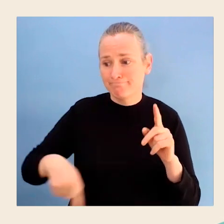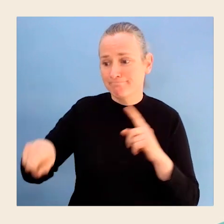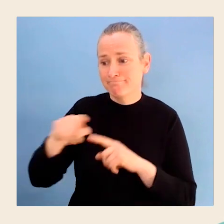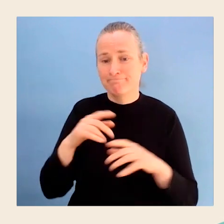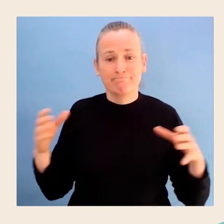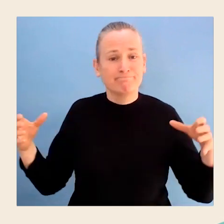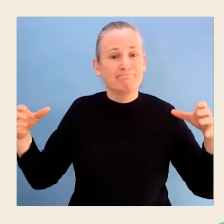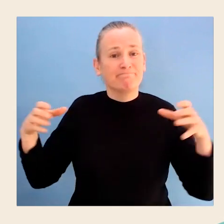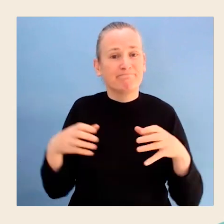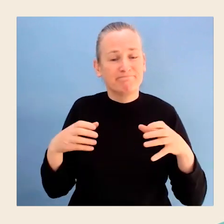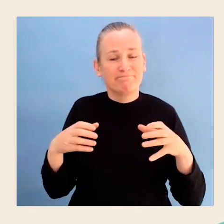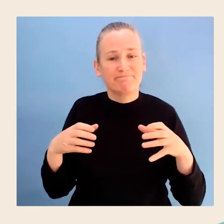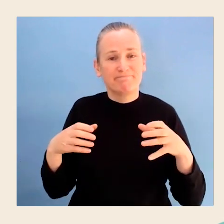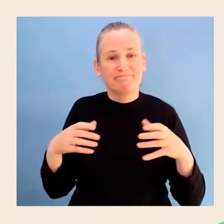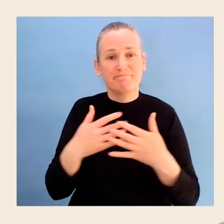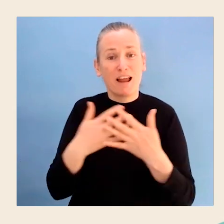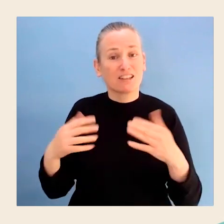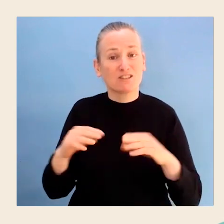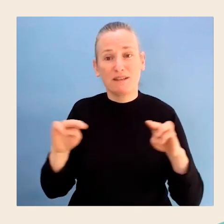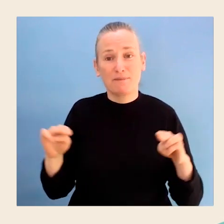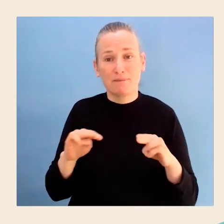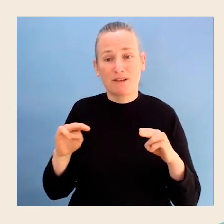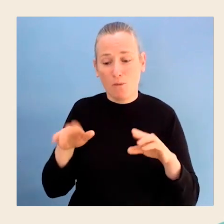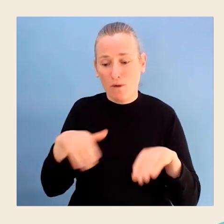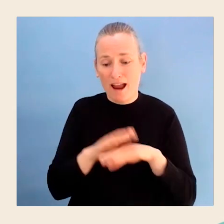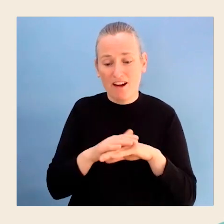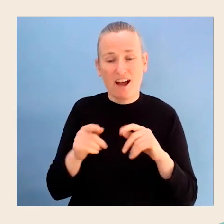who are here in Ireland and abroad